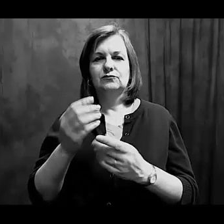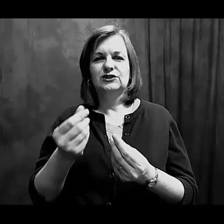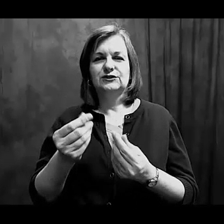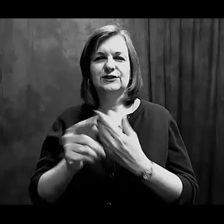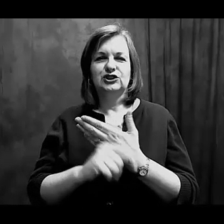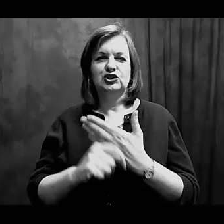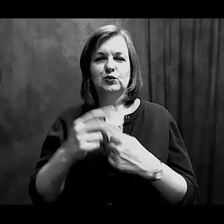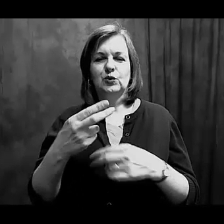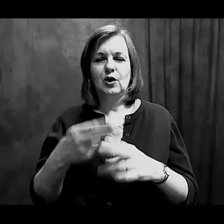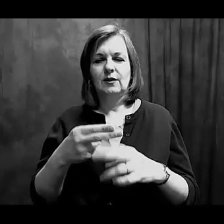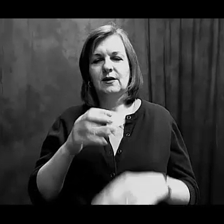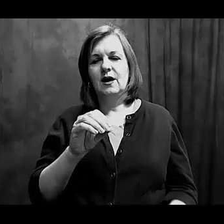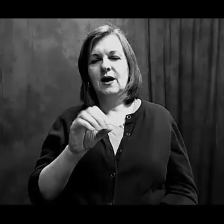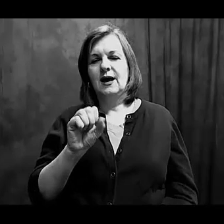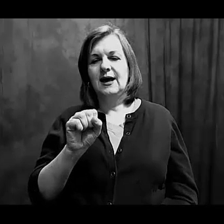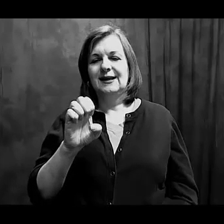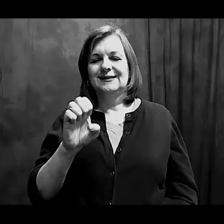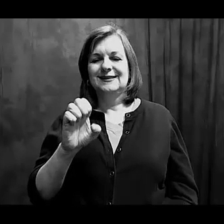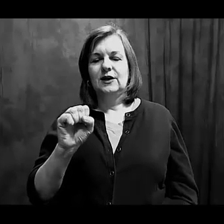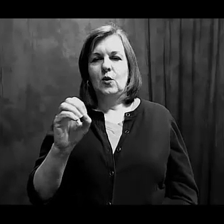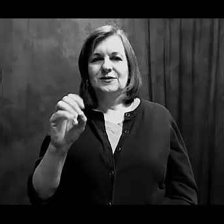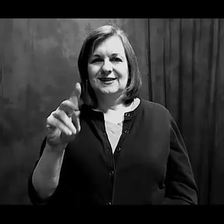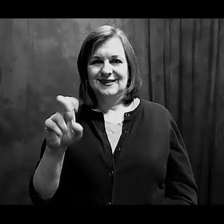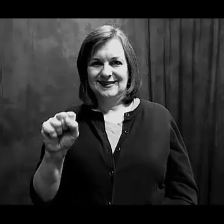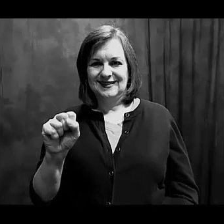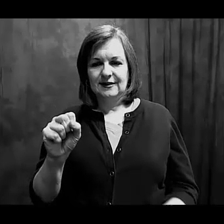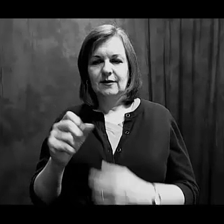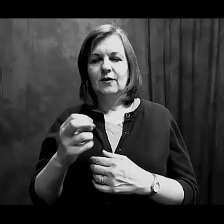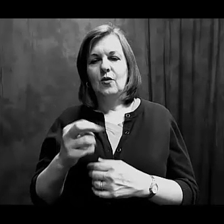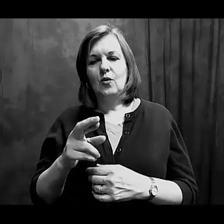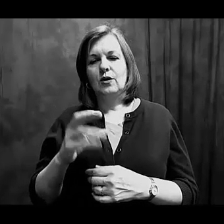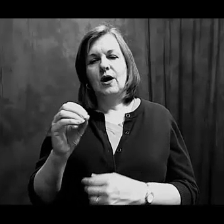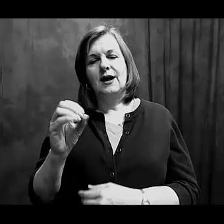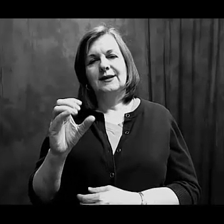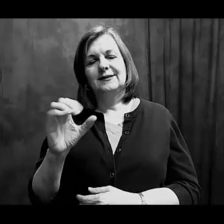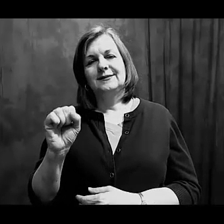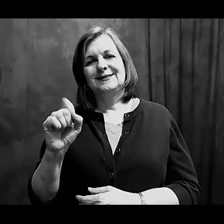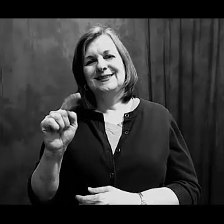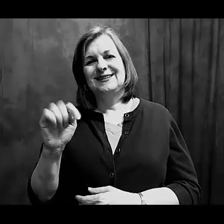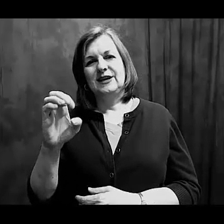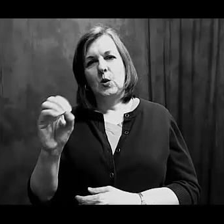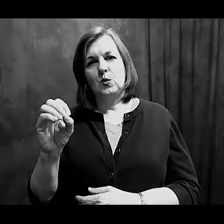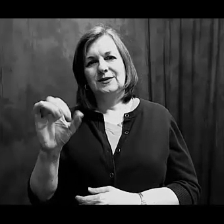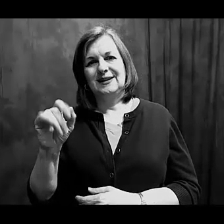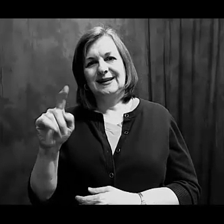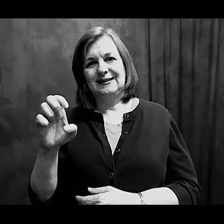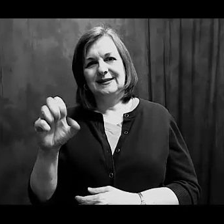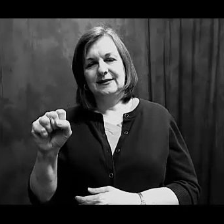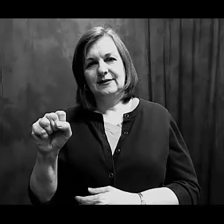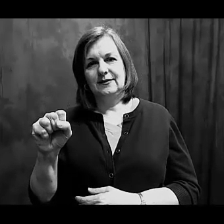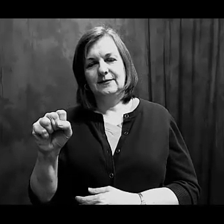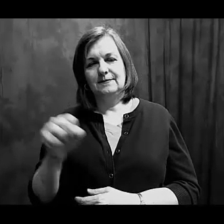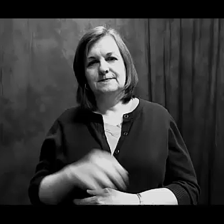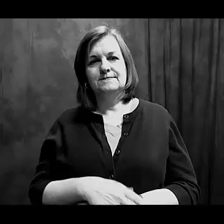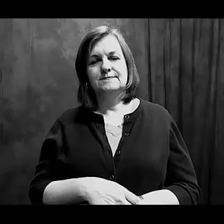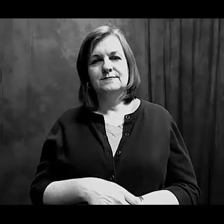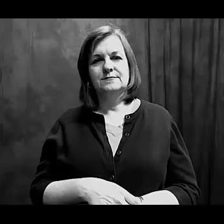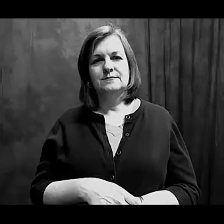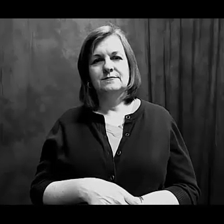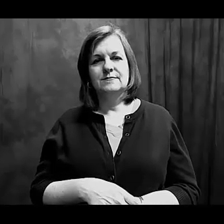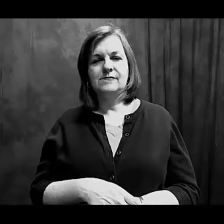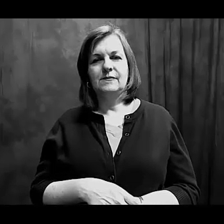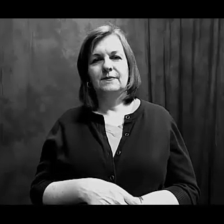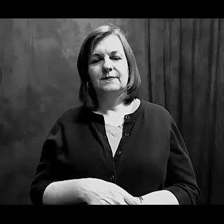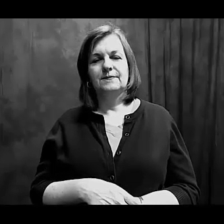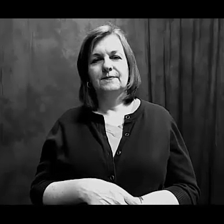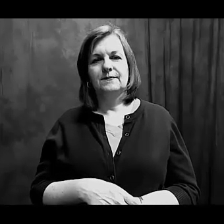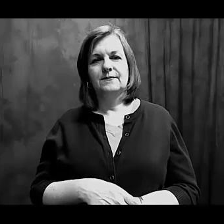turning into and being calcified into what we know as osseous tissue or osteocytes